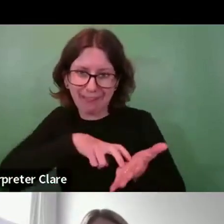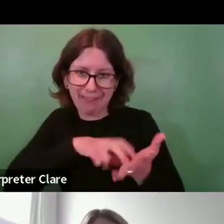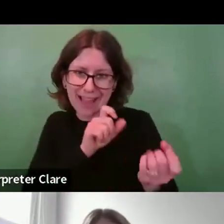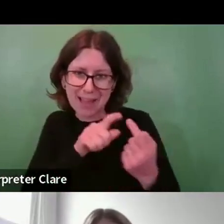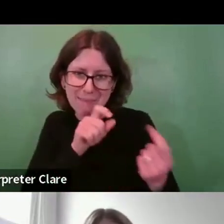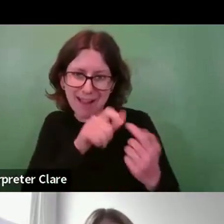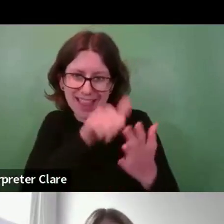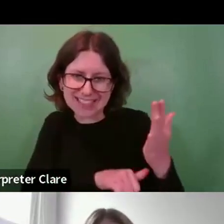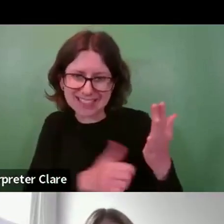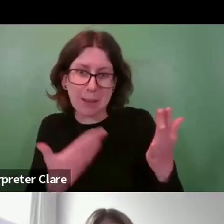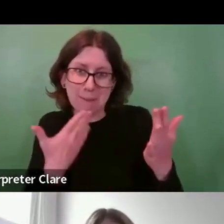just keep an eye on your emails for that.